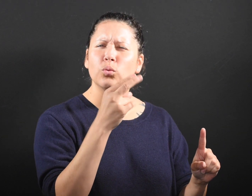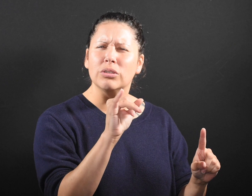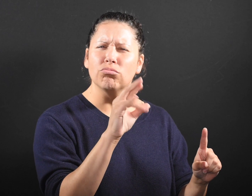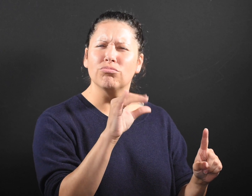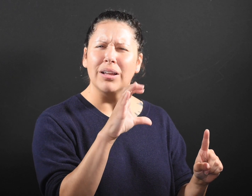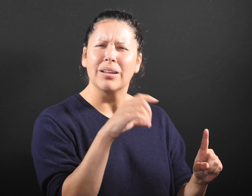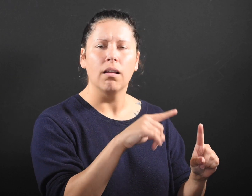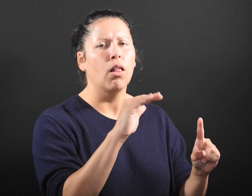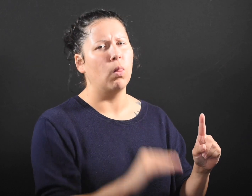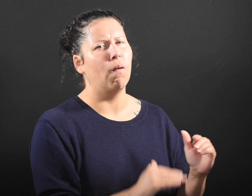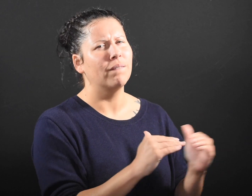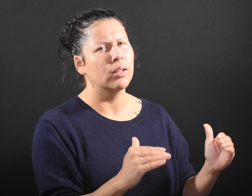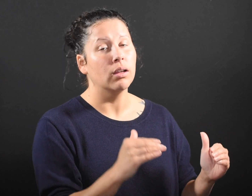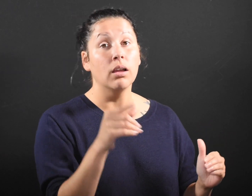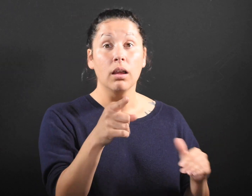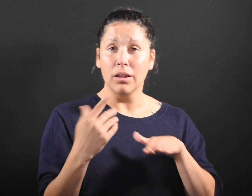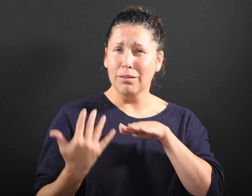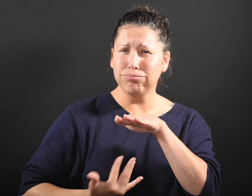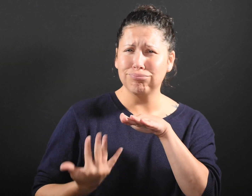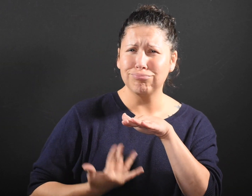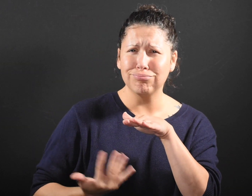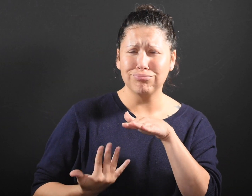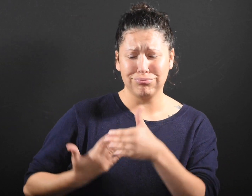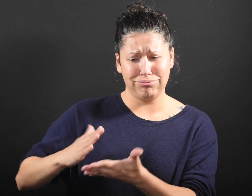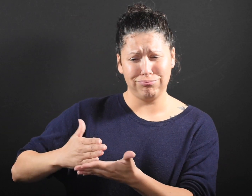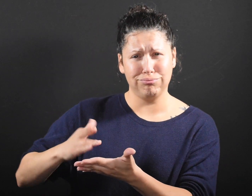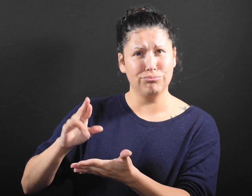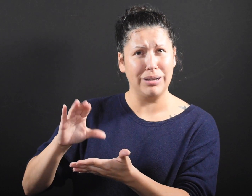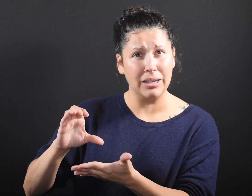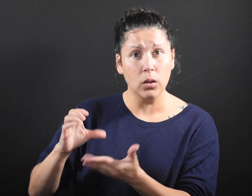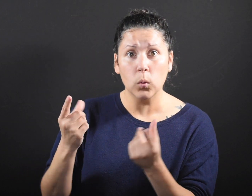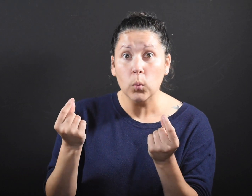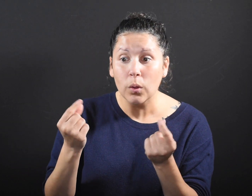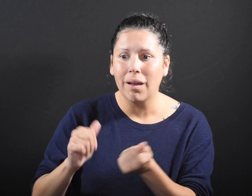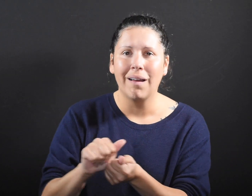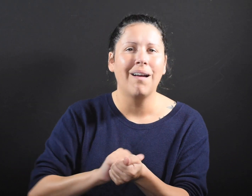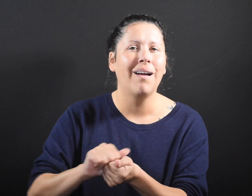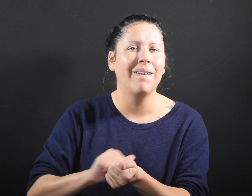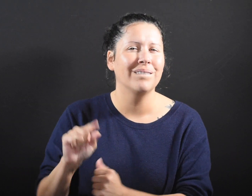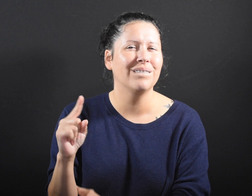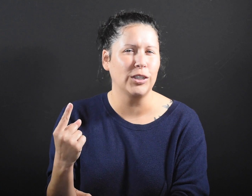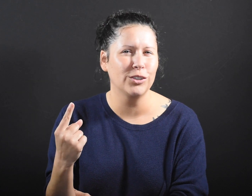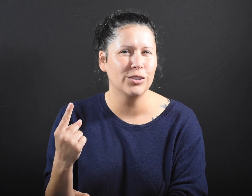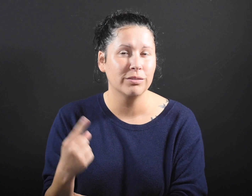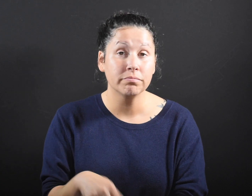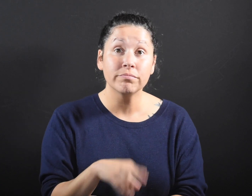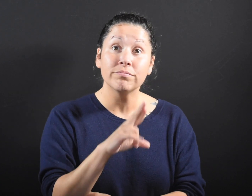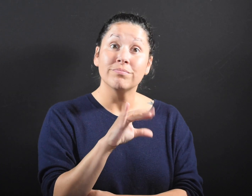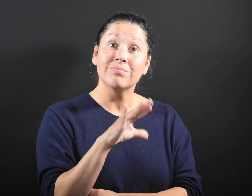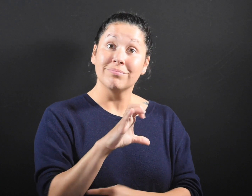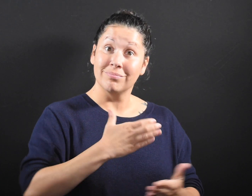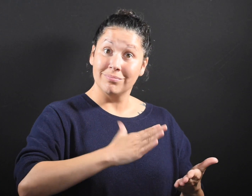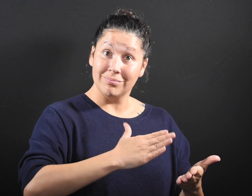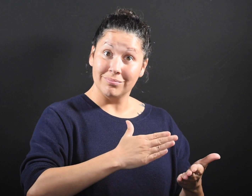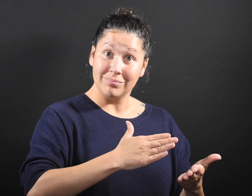lower levels. When making rice from scratch, rinse it first. Cook it in extra water and then drain